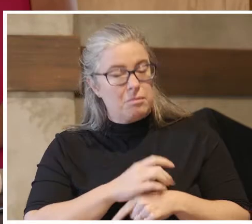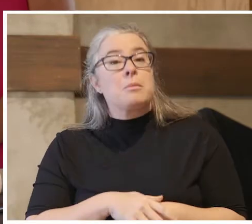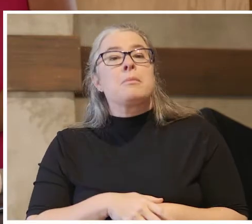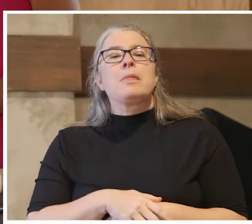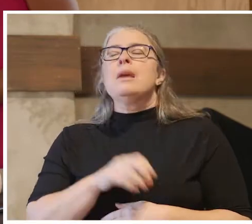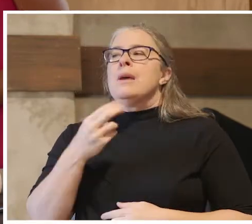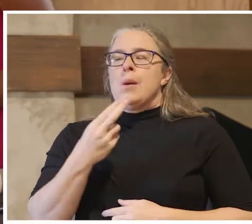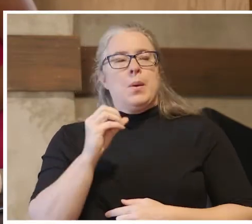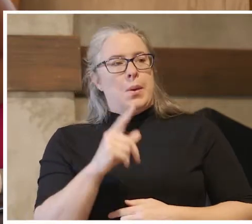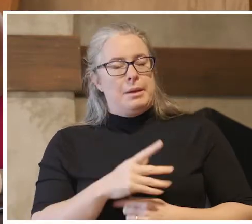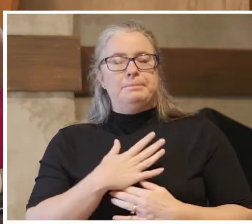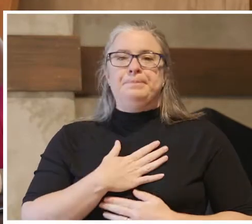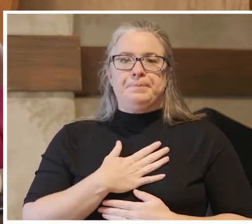Well, okay. Wow.